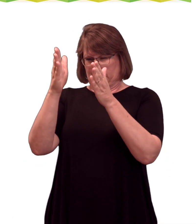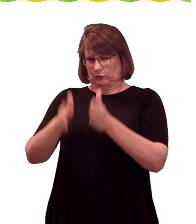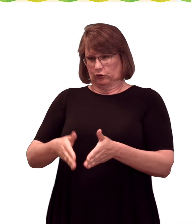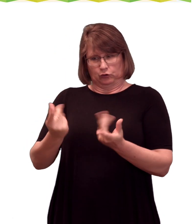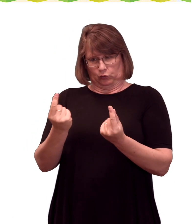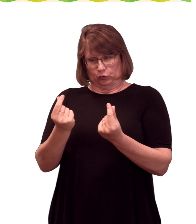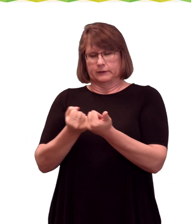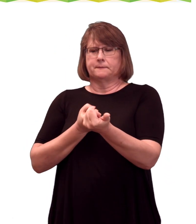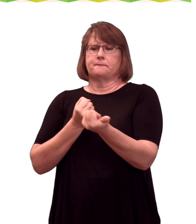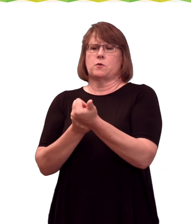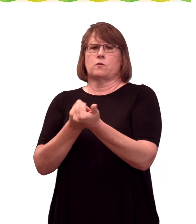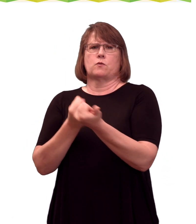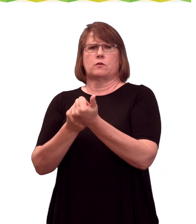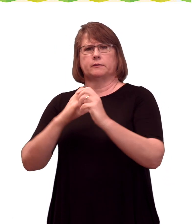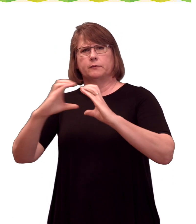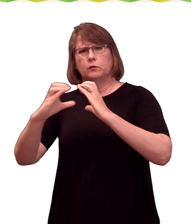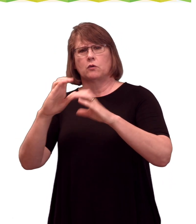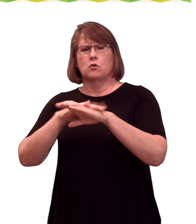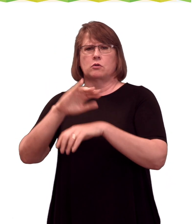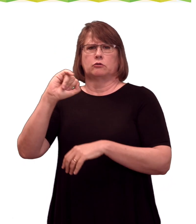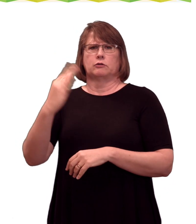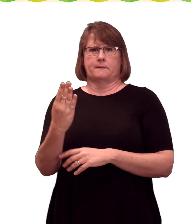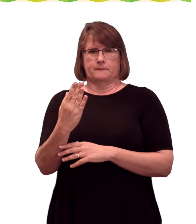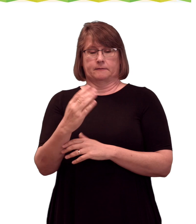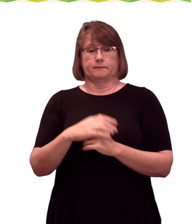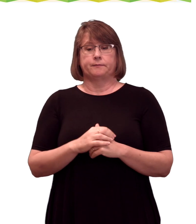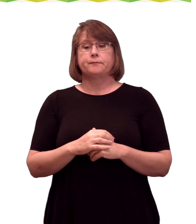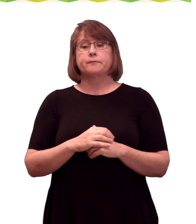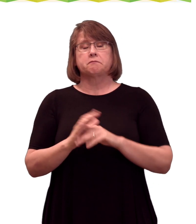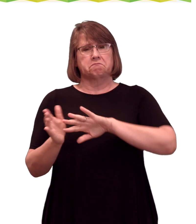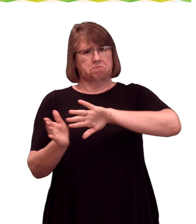who also supports him on the job.